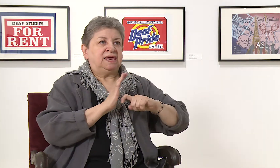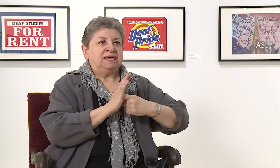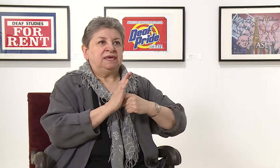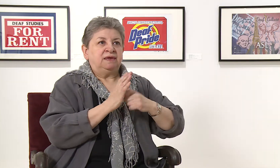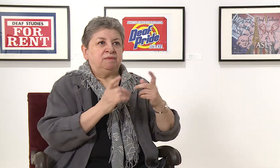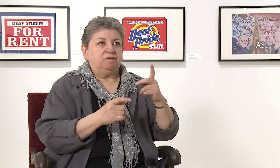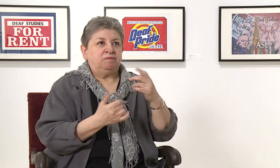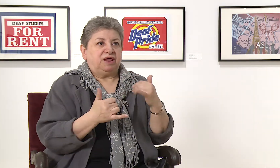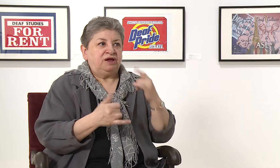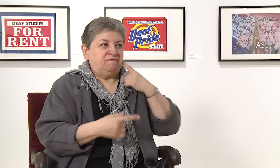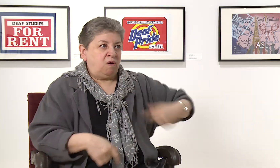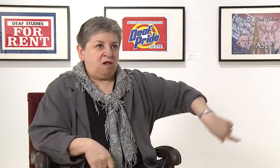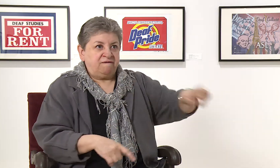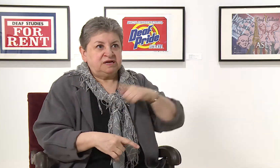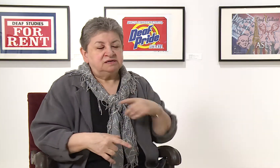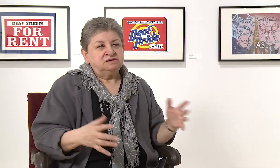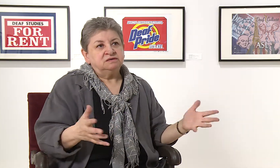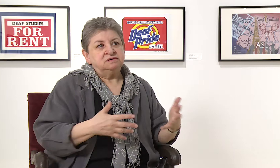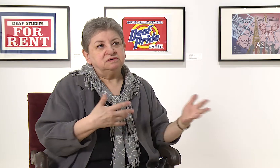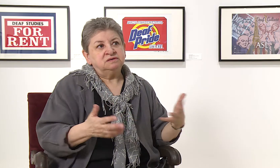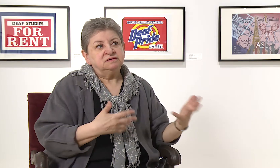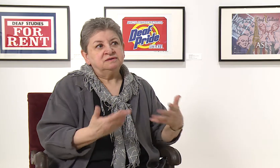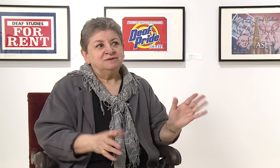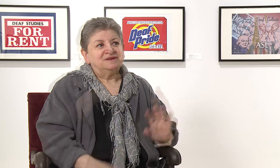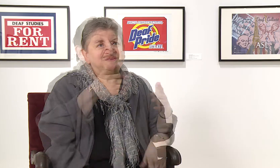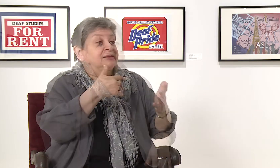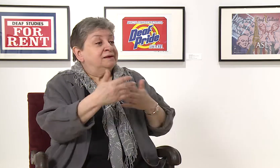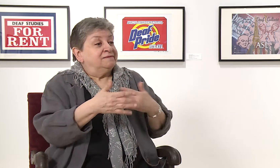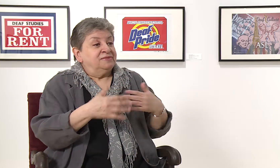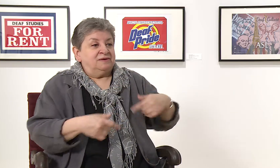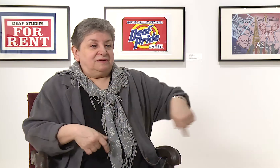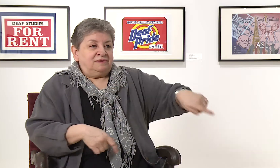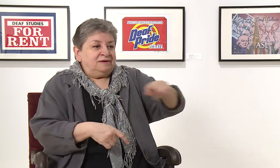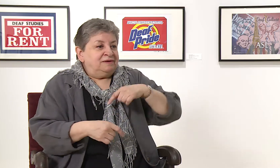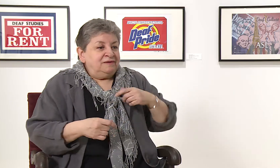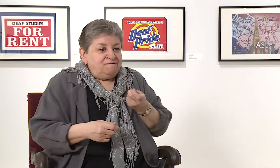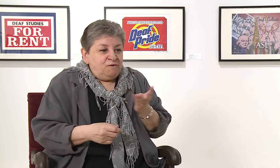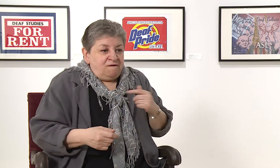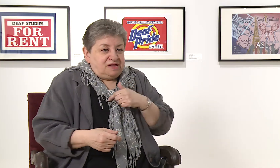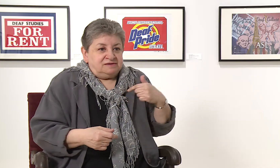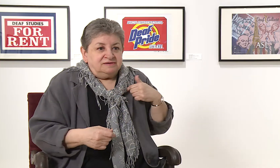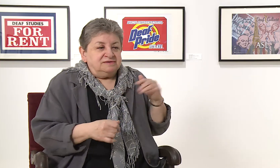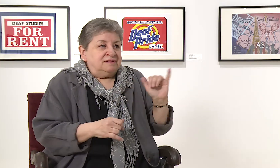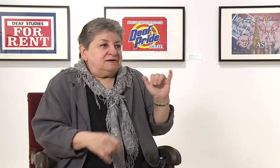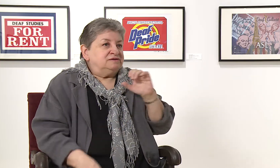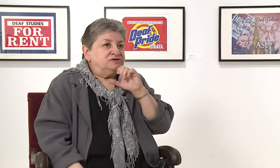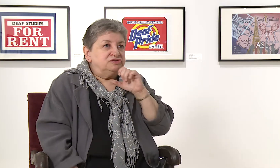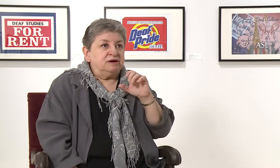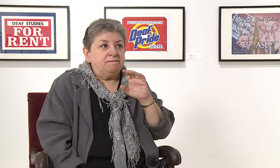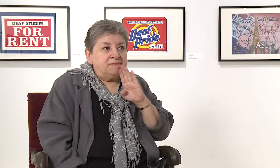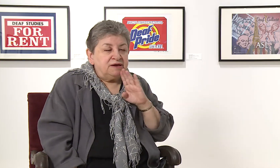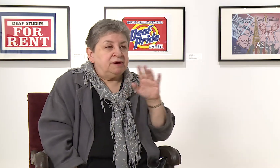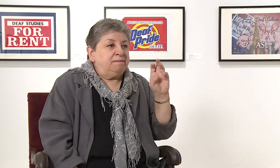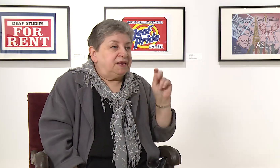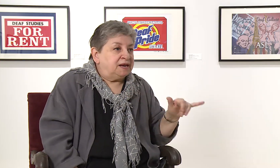and sorted out all the funding. He took on that responsibility, and he became a key player for all of this to happen.